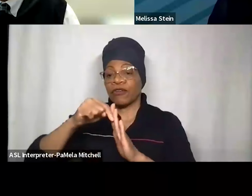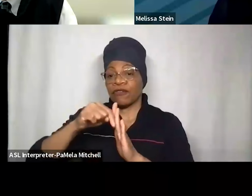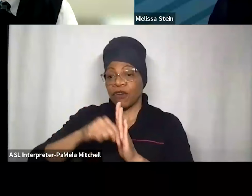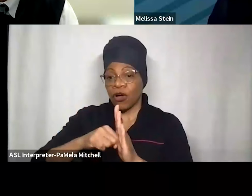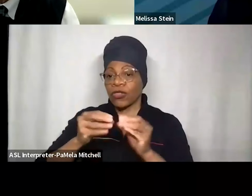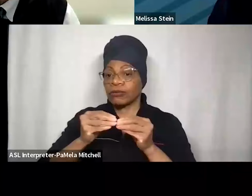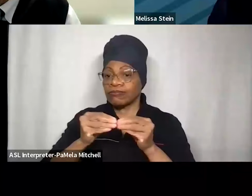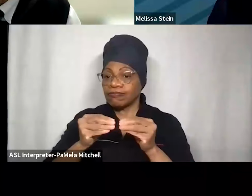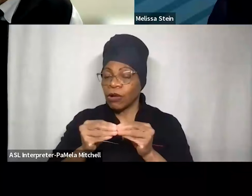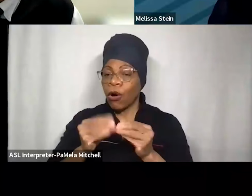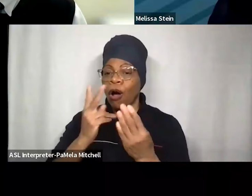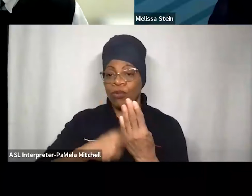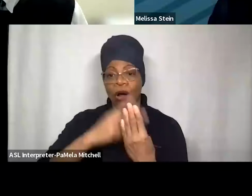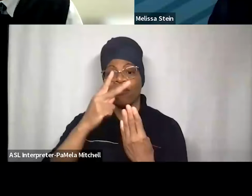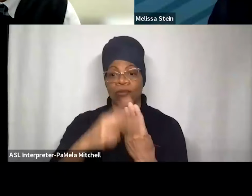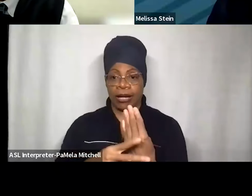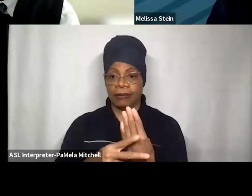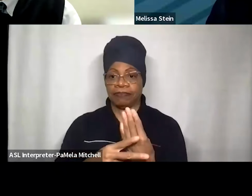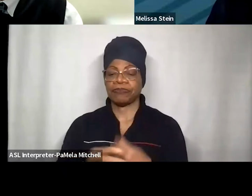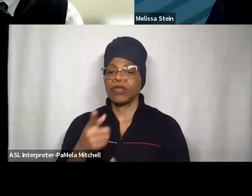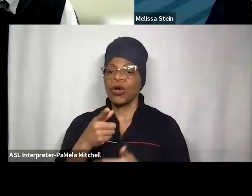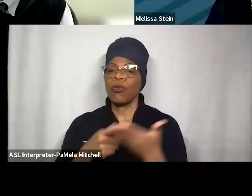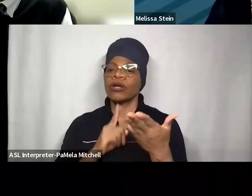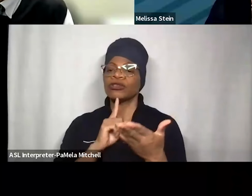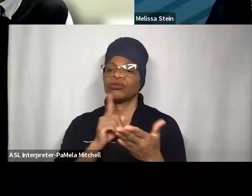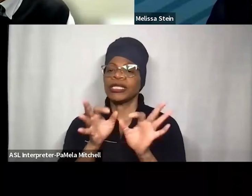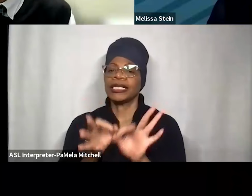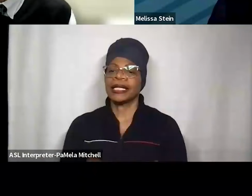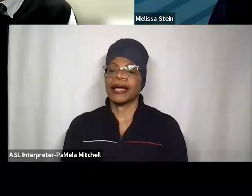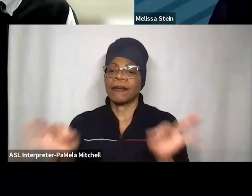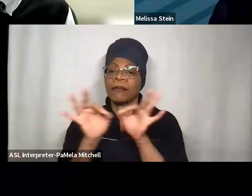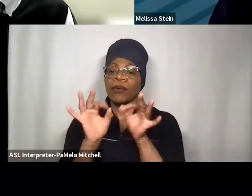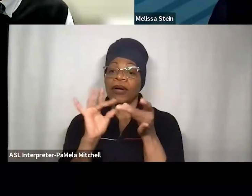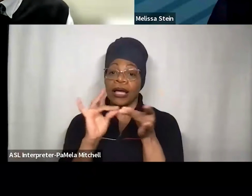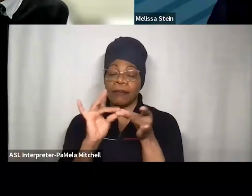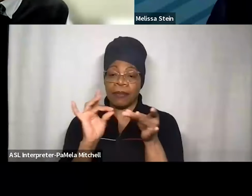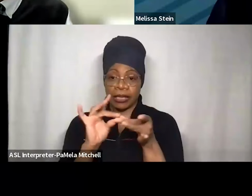Yeah, so one really important message, Melissa, I think, is that there's a need